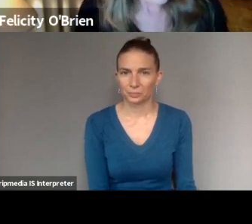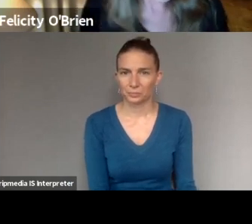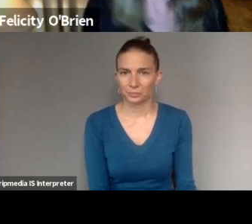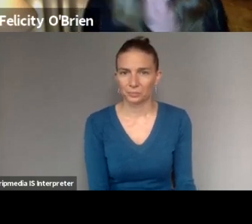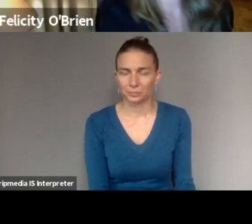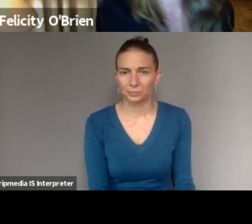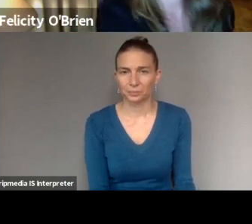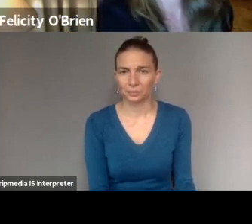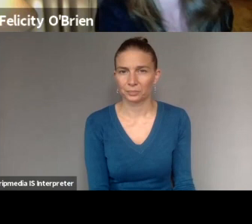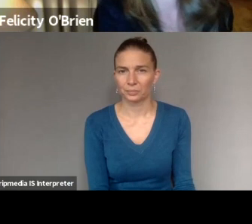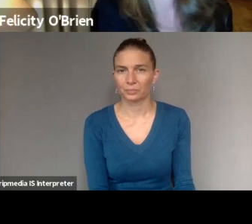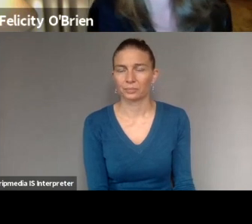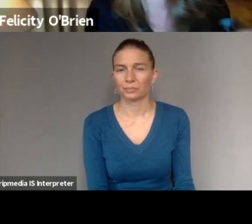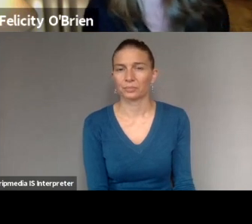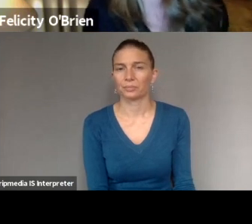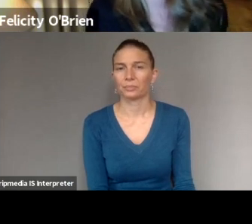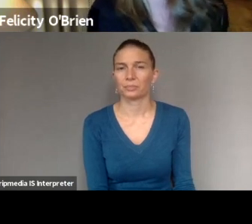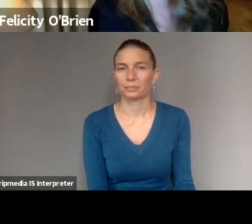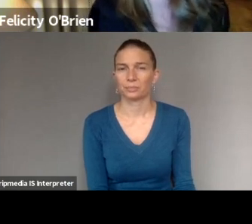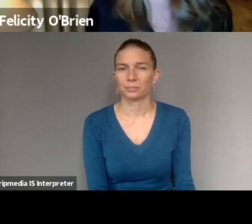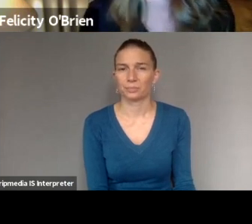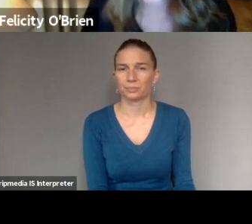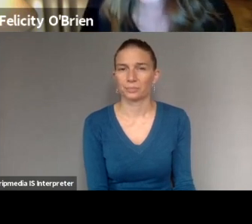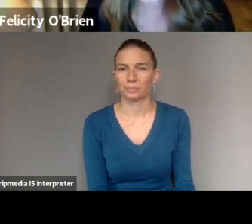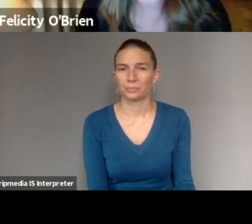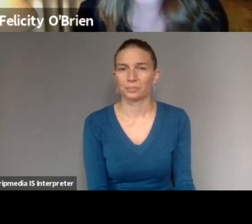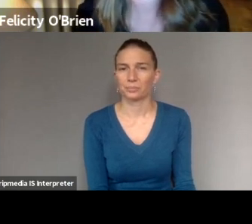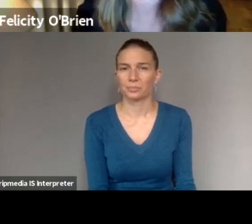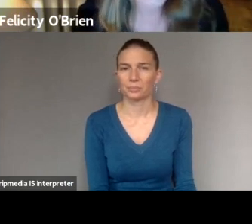And we have Karishma from Indonesia. Over to you Karishma.